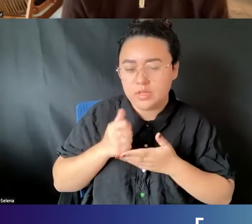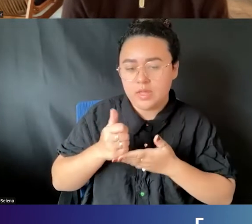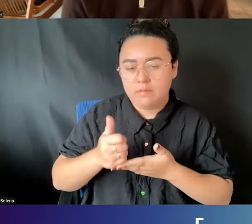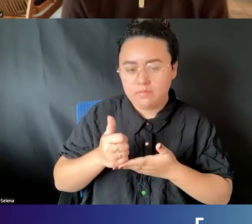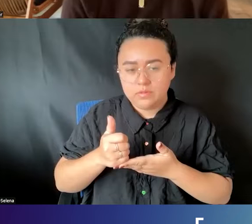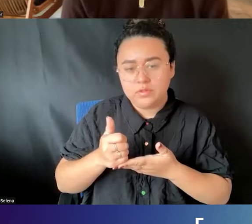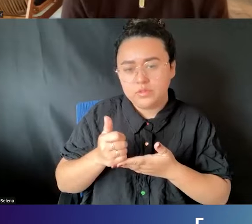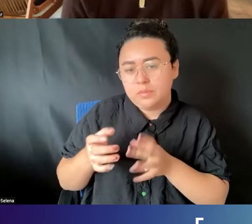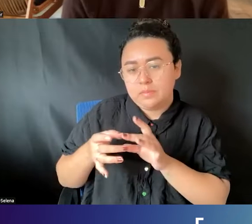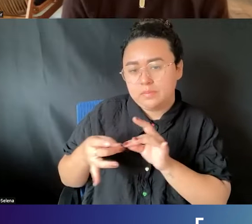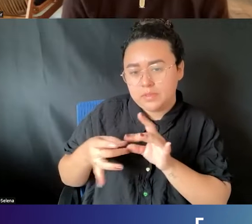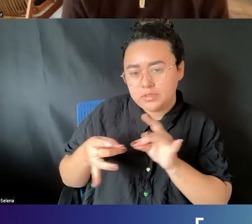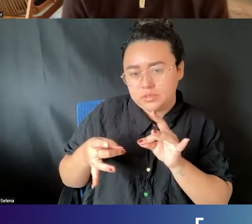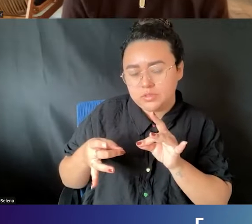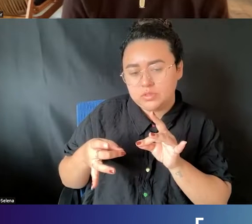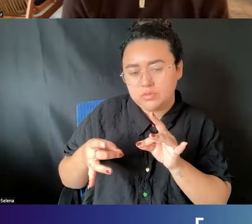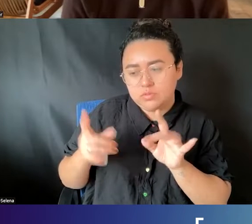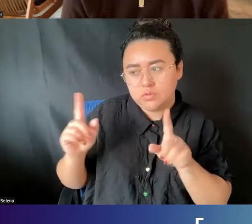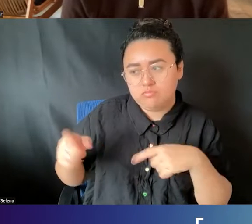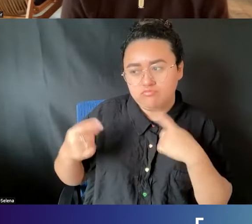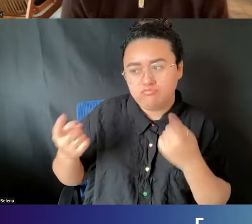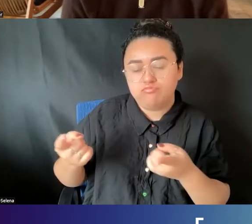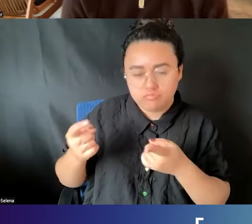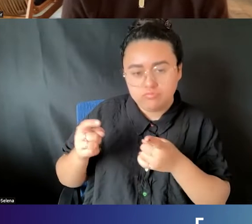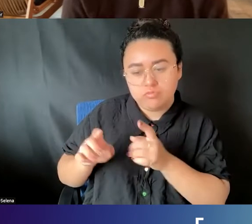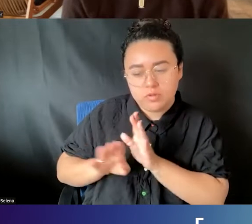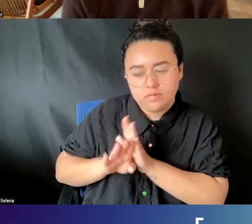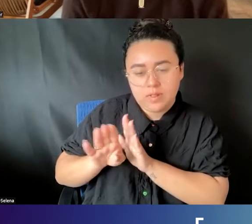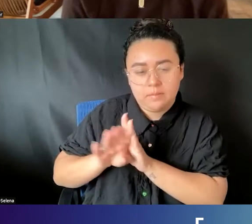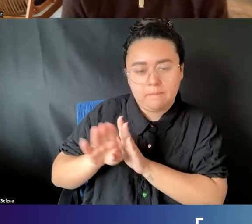what you've worked on before that has been distributed